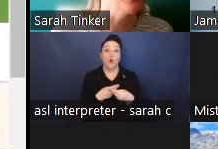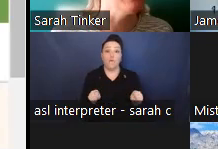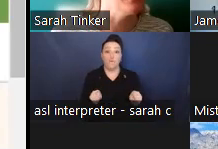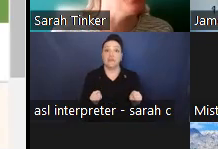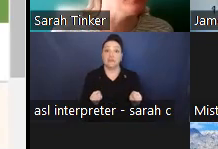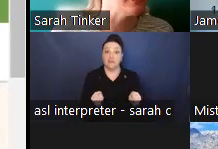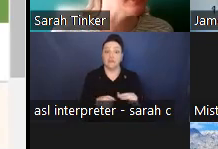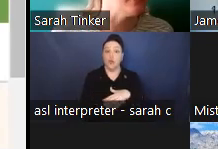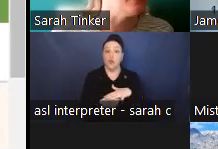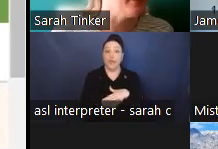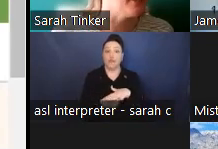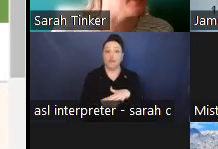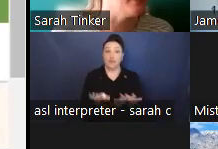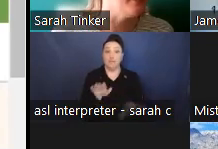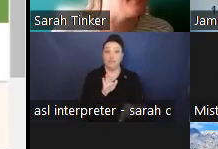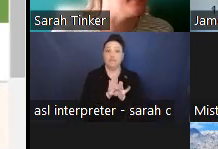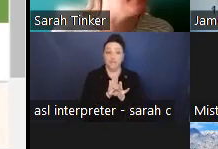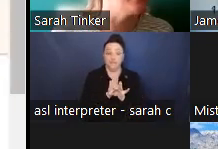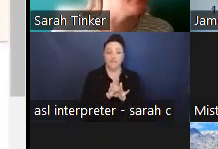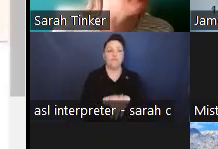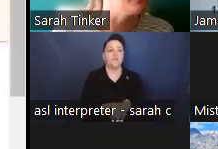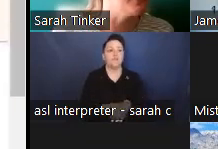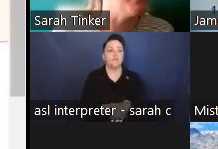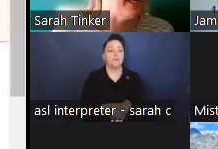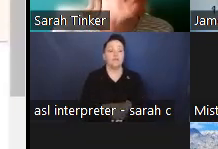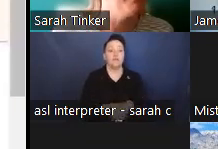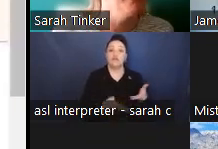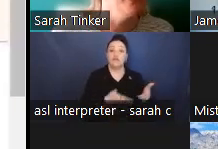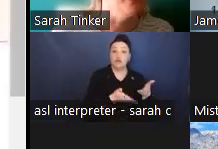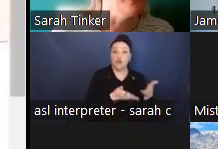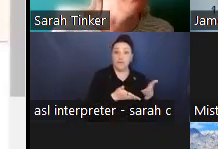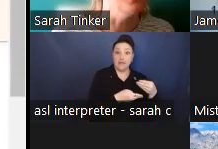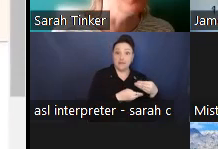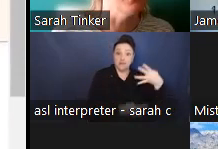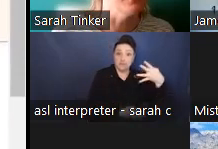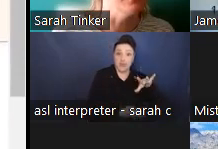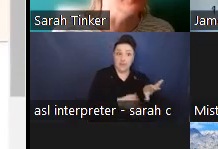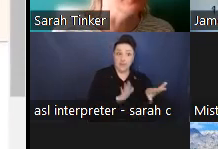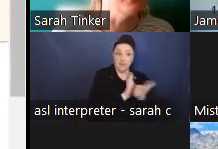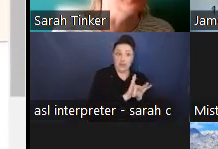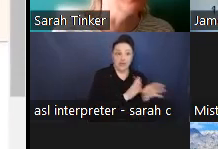the service that you need and your area and will you see results on a map. So for instance here's